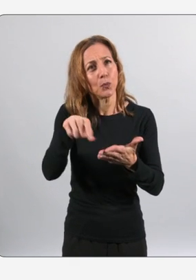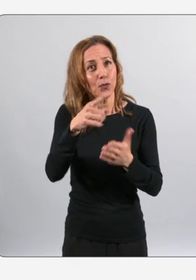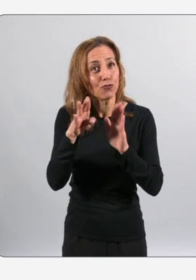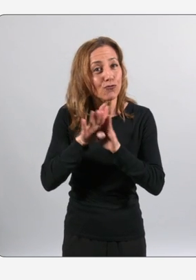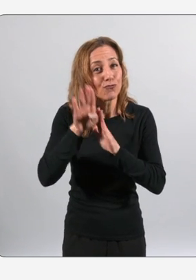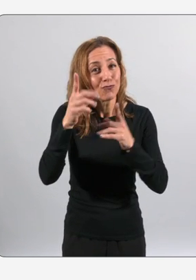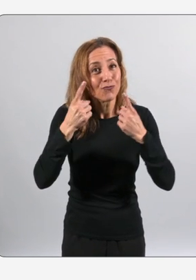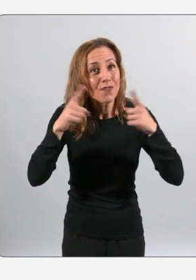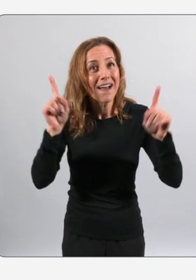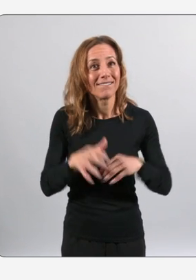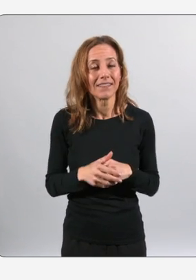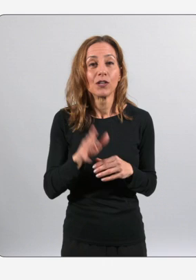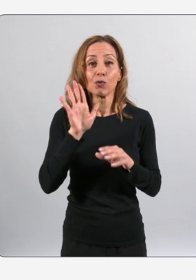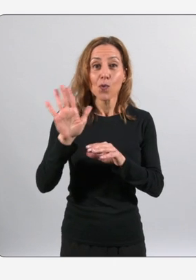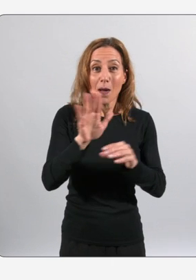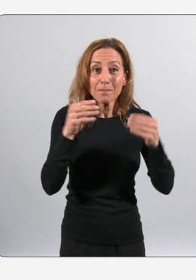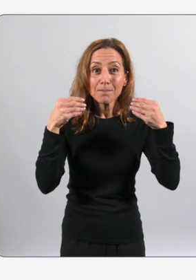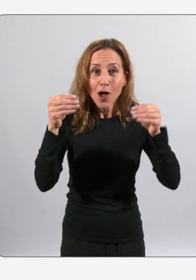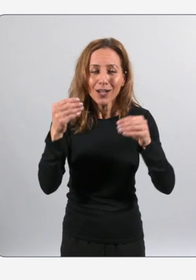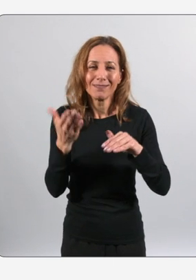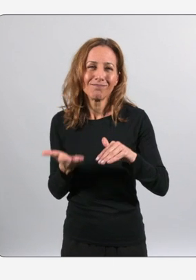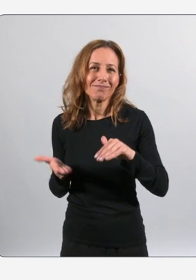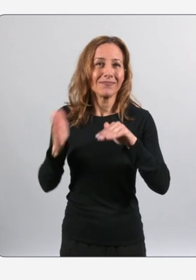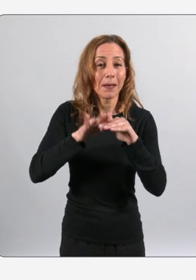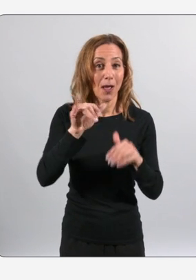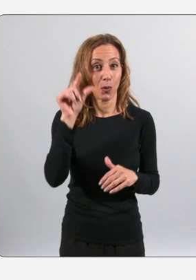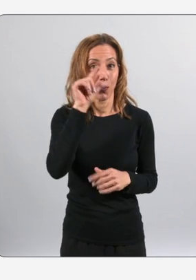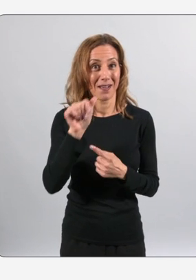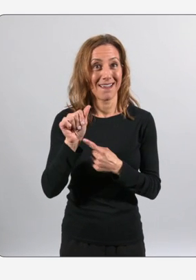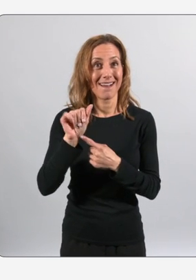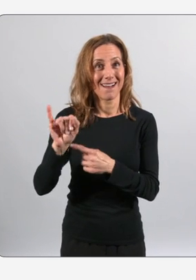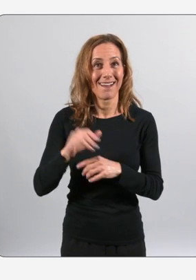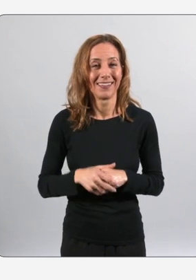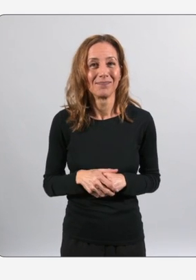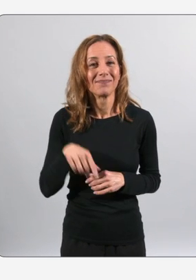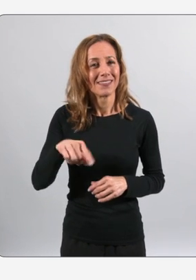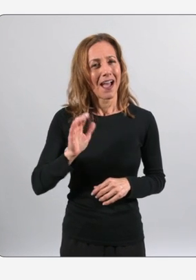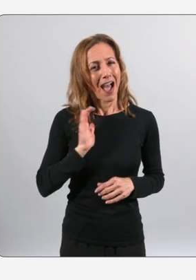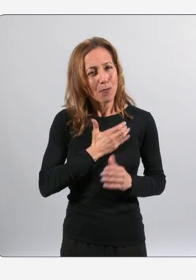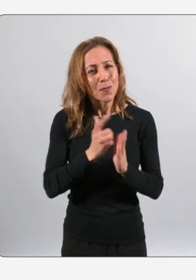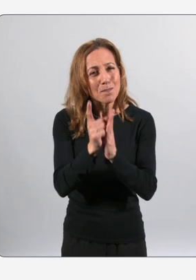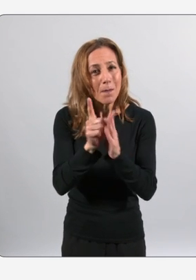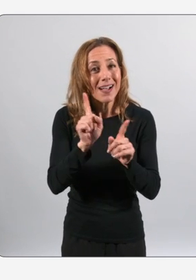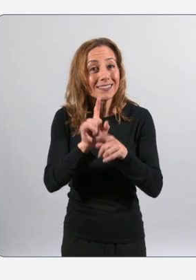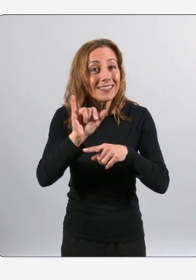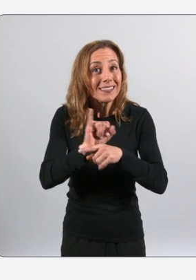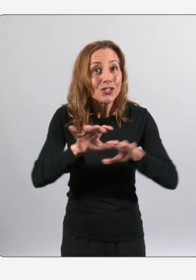by Google AI. This is our moment as an industry to embrace a new era, to rise to increased privacy